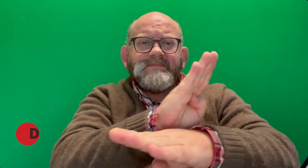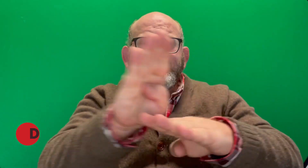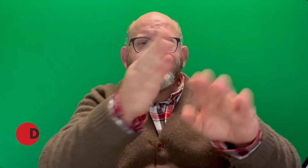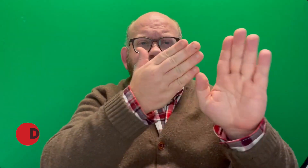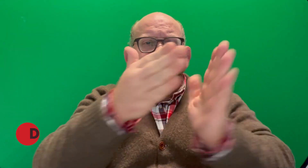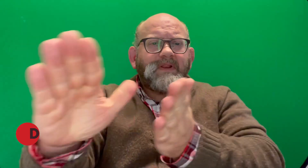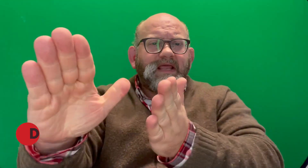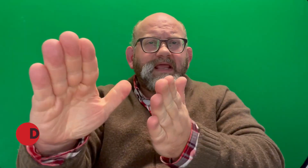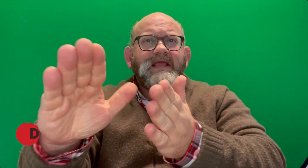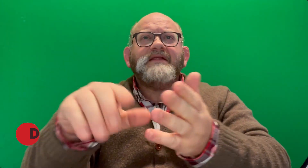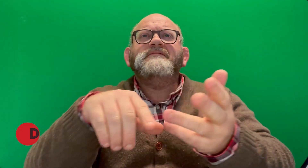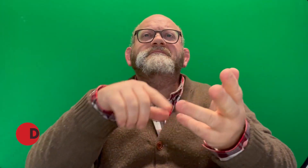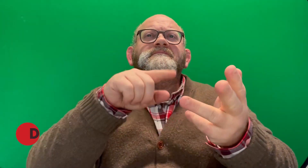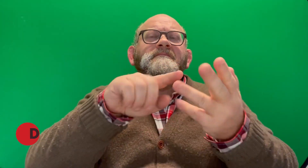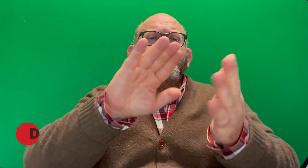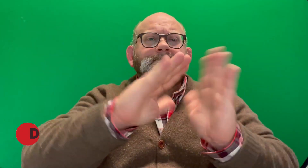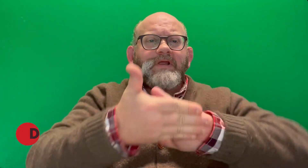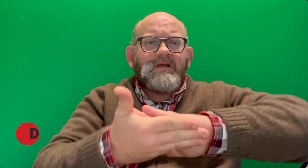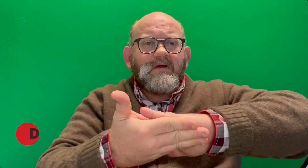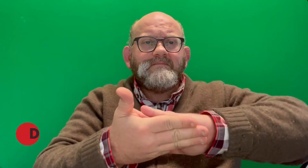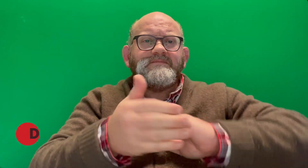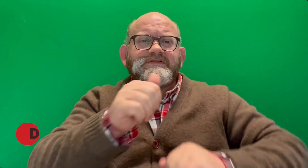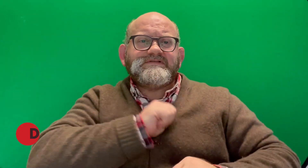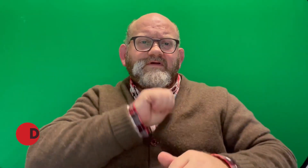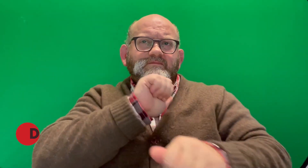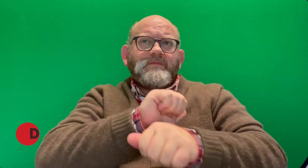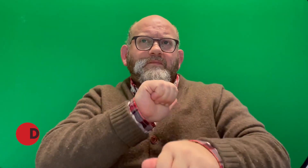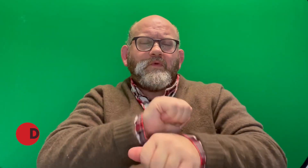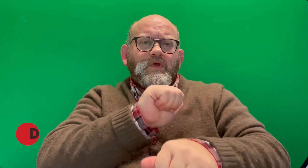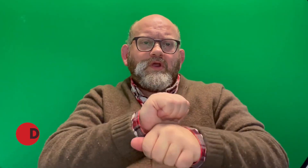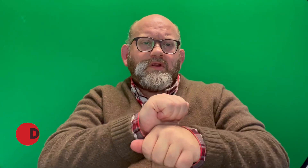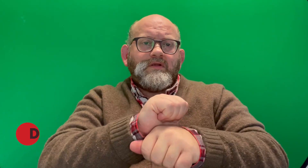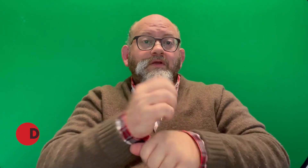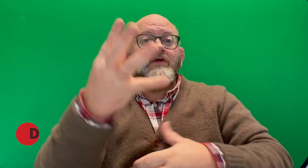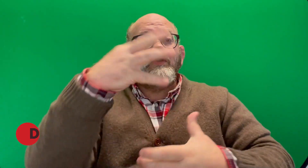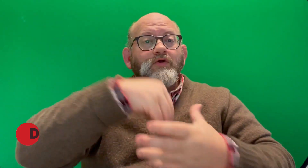writing a business plan, becoming self-employed which includes